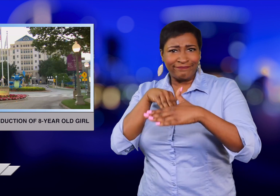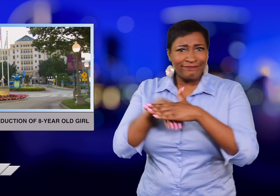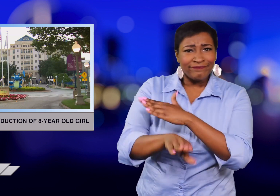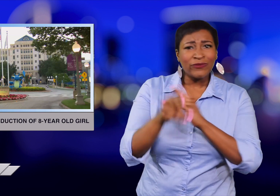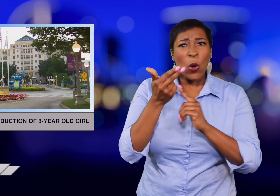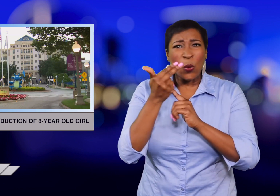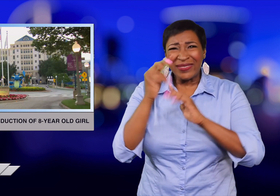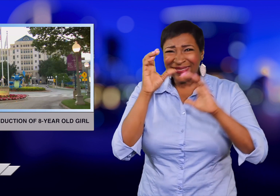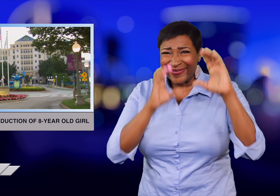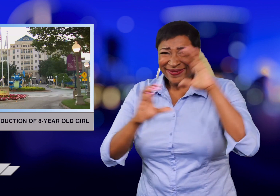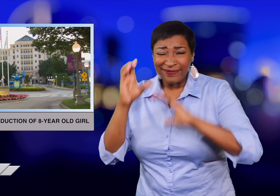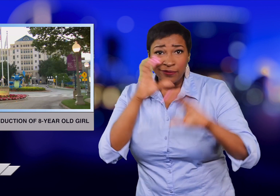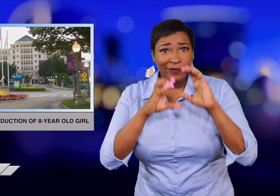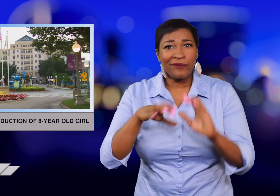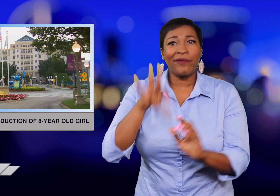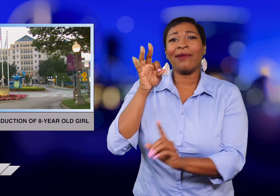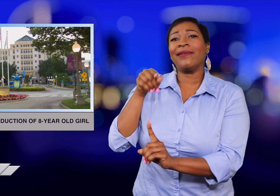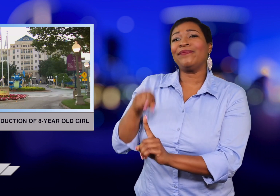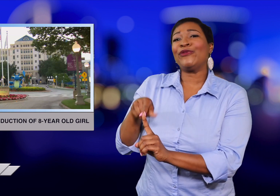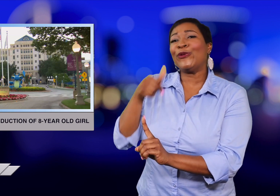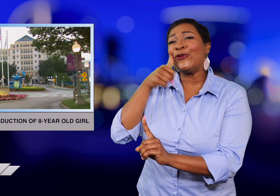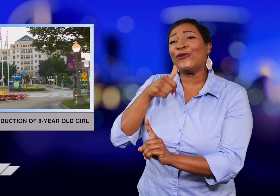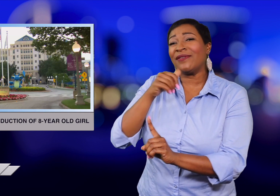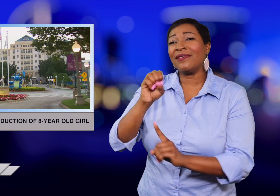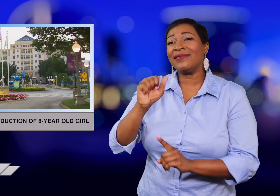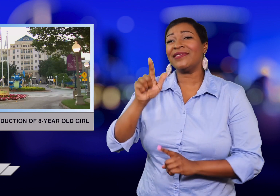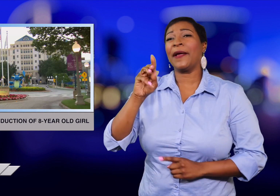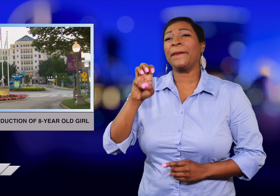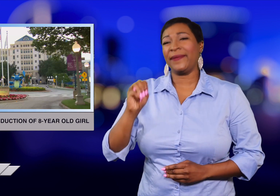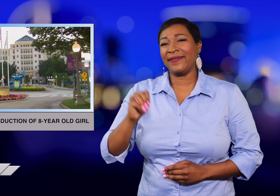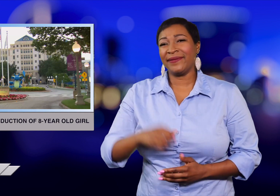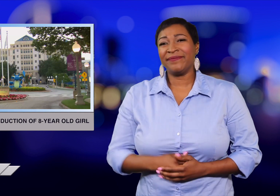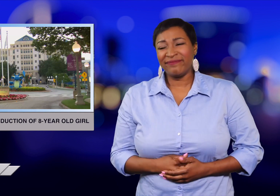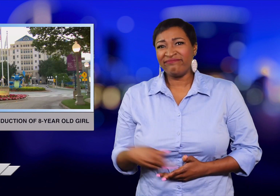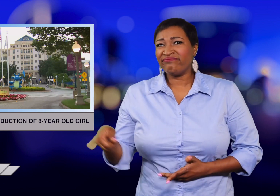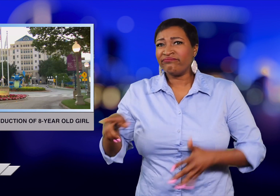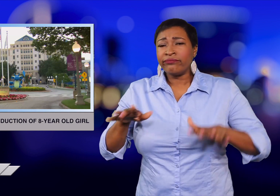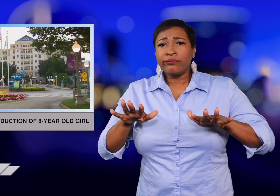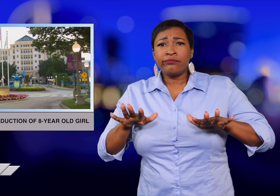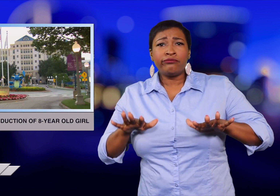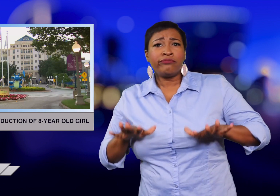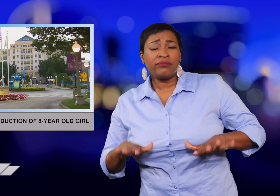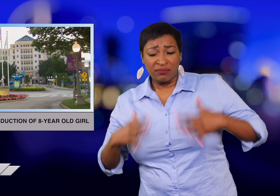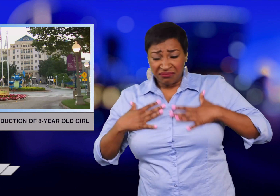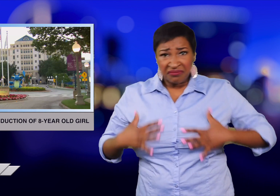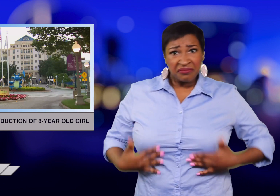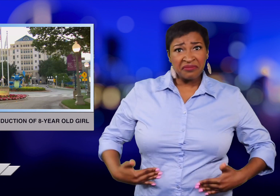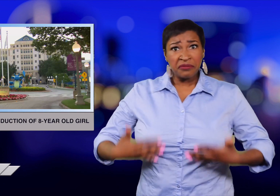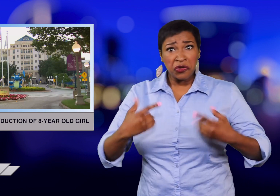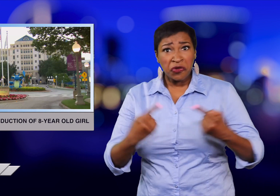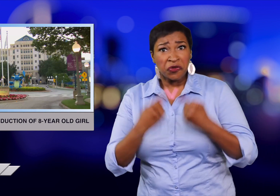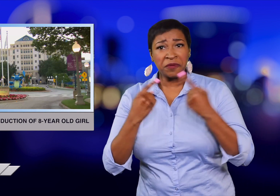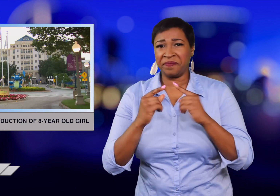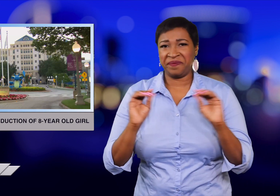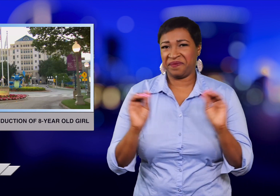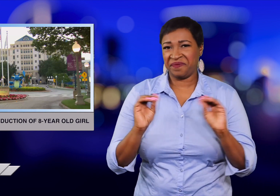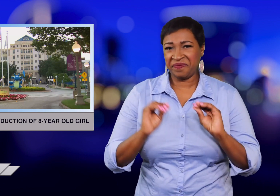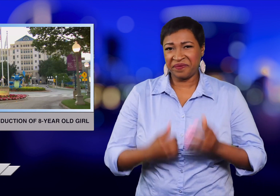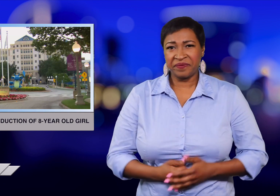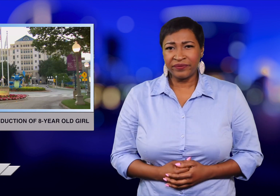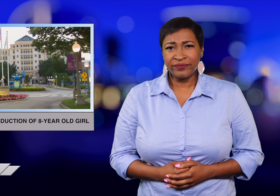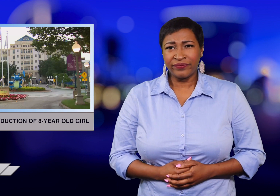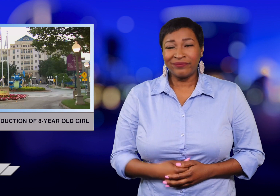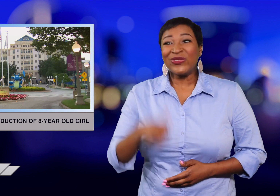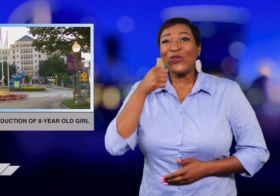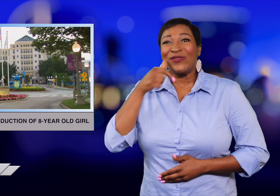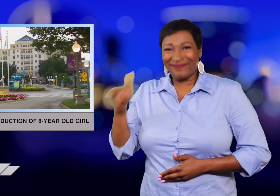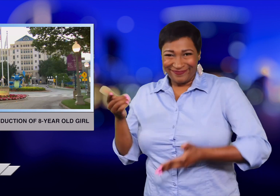Police searched the hotel and found Salem calm and unharmed.